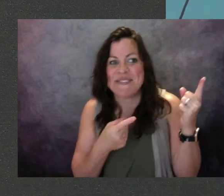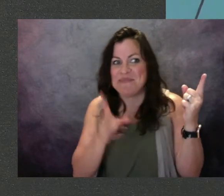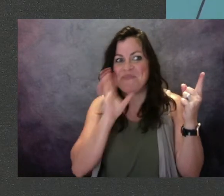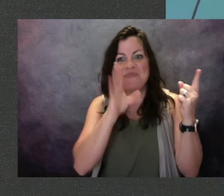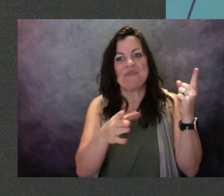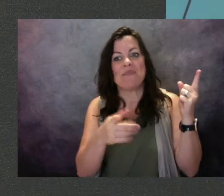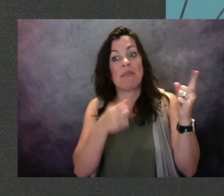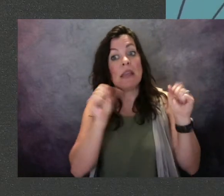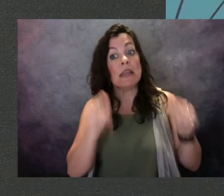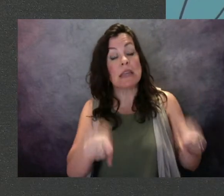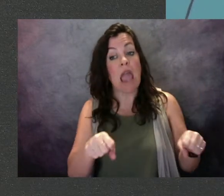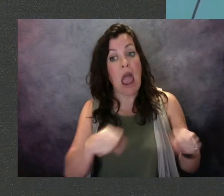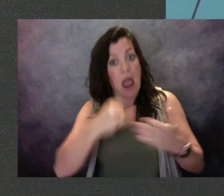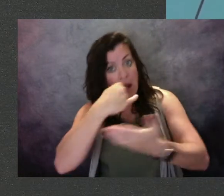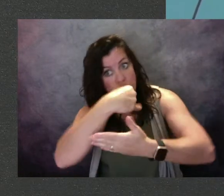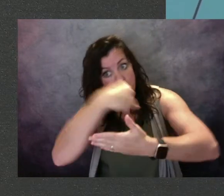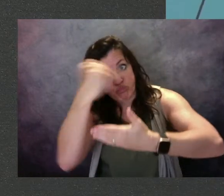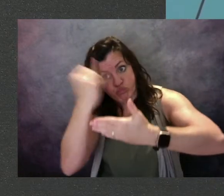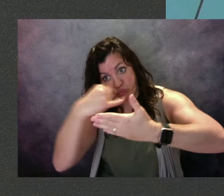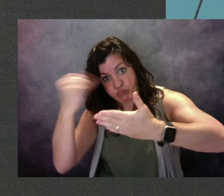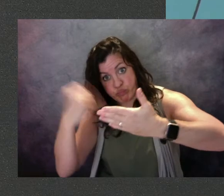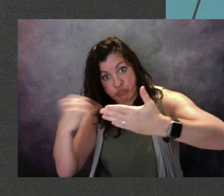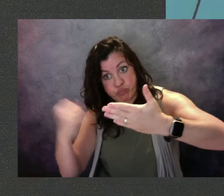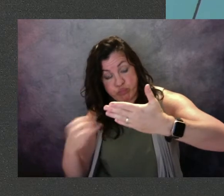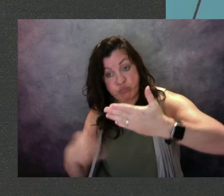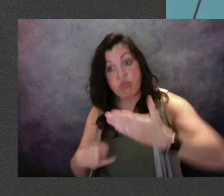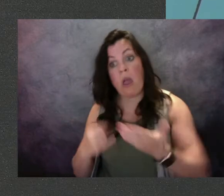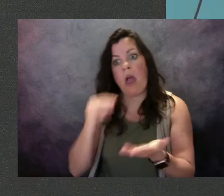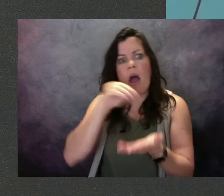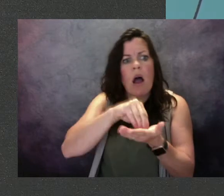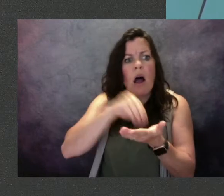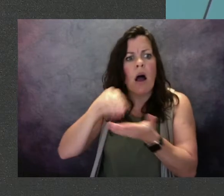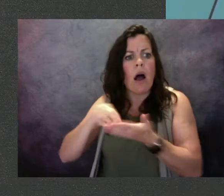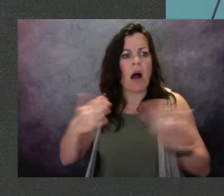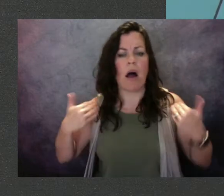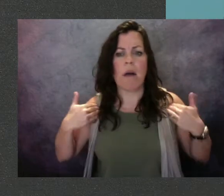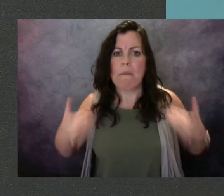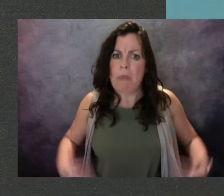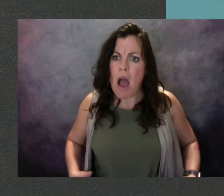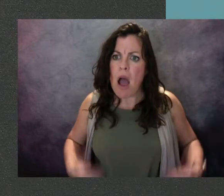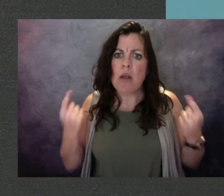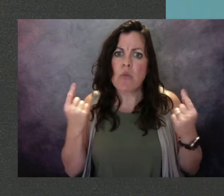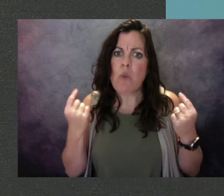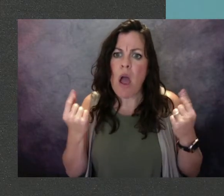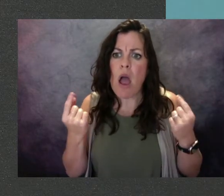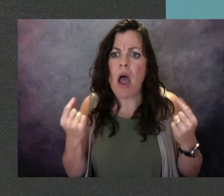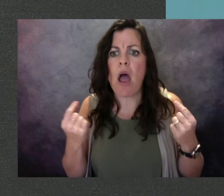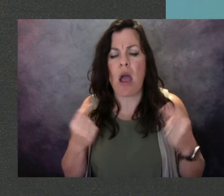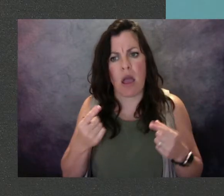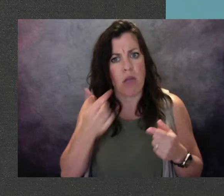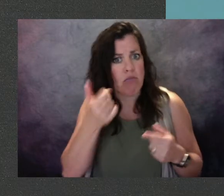you could have someone draw you a fish and write down all the parts of the fish like we learned together or you can write them down